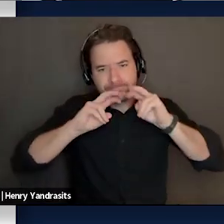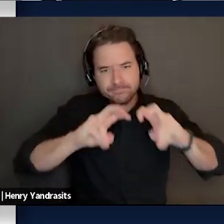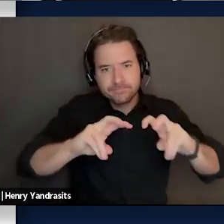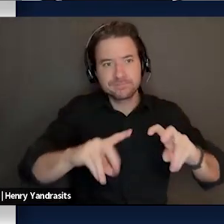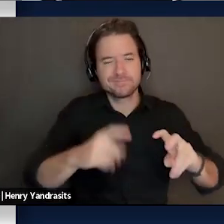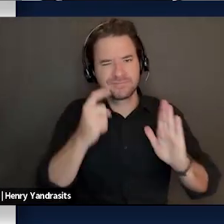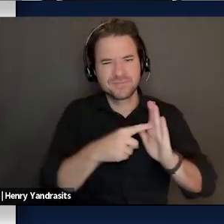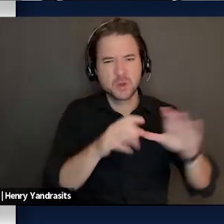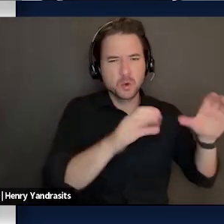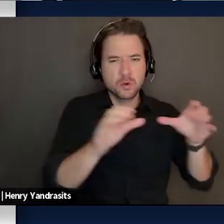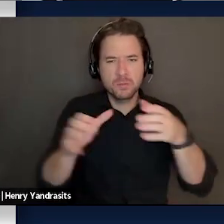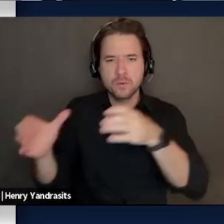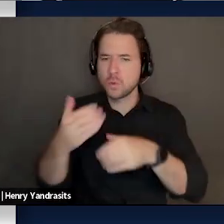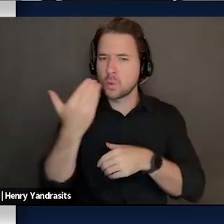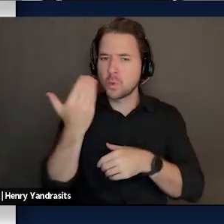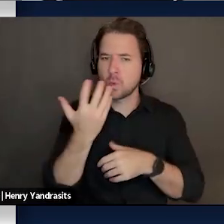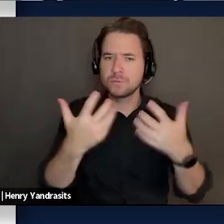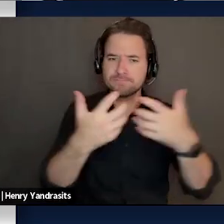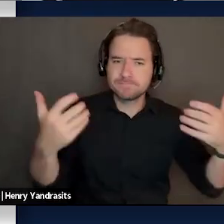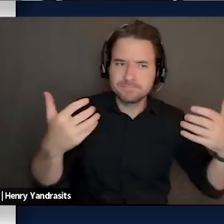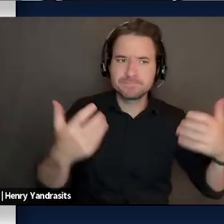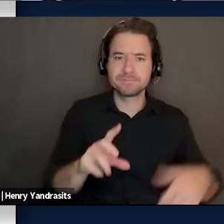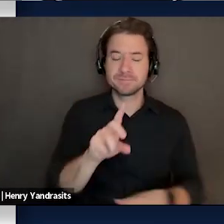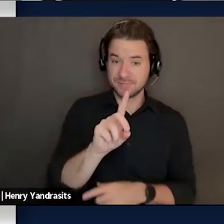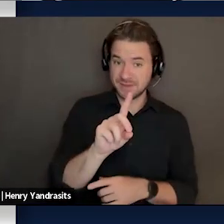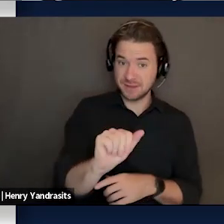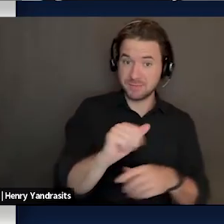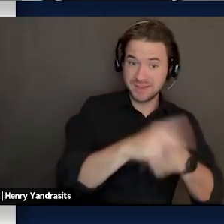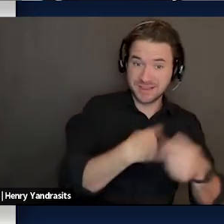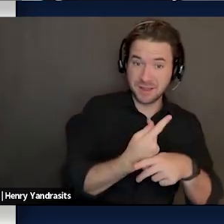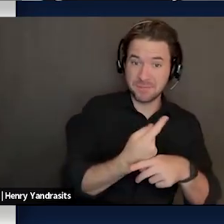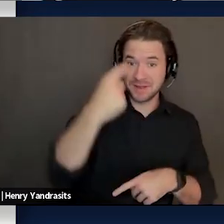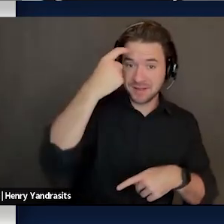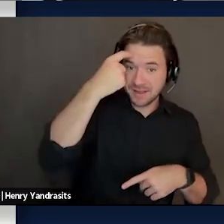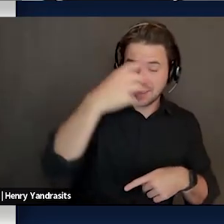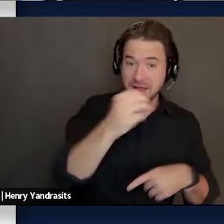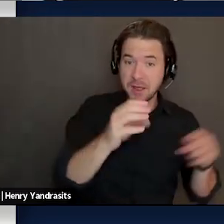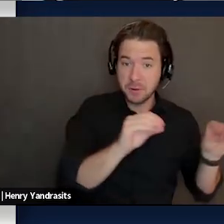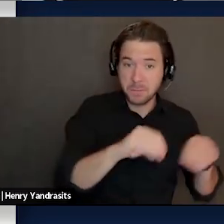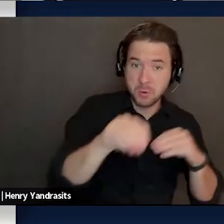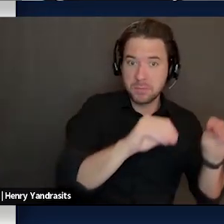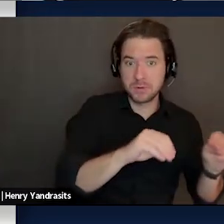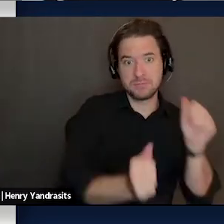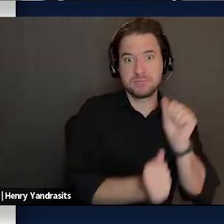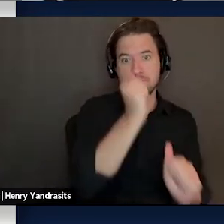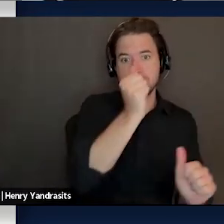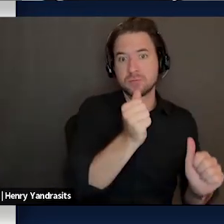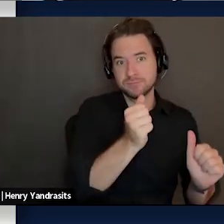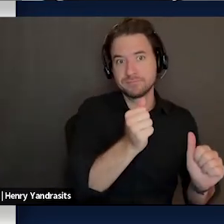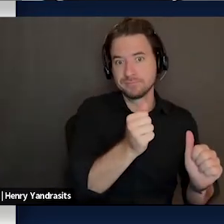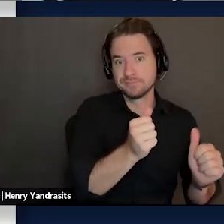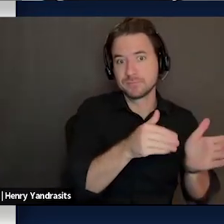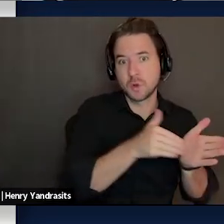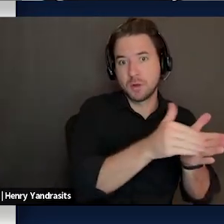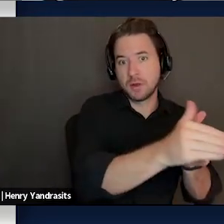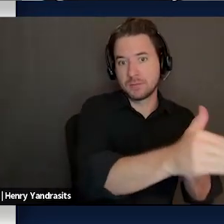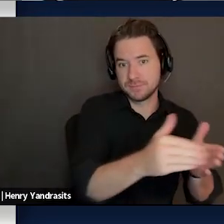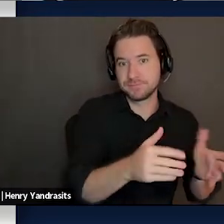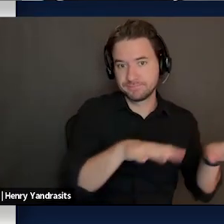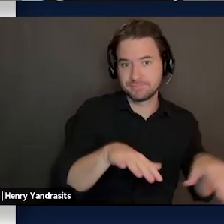So when we look at disability type. Cognitive and mobility disabilities are the most prevalent among U.S. Adults.